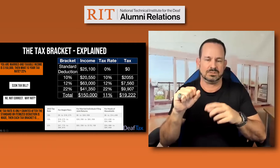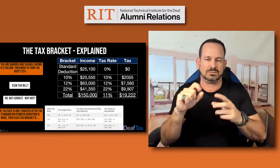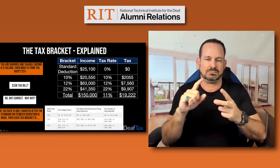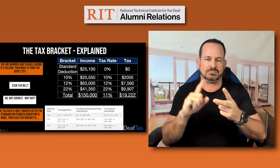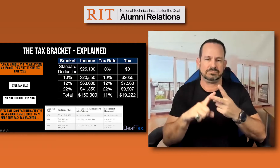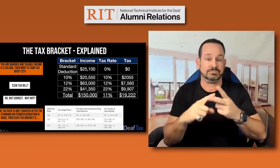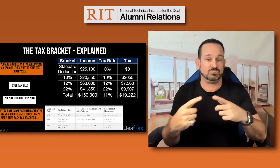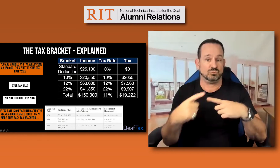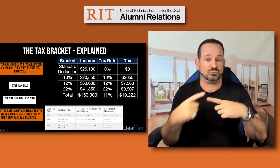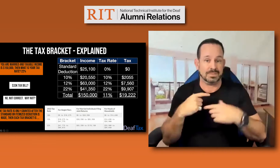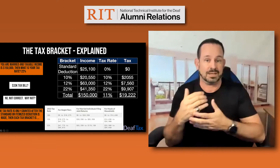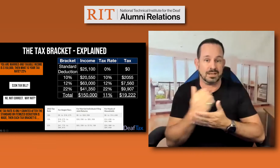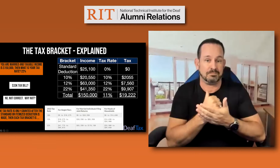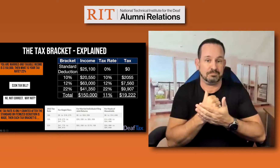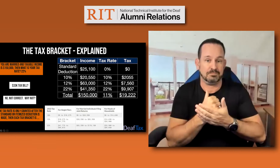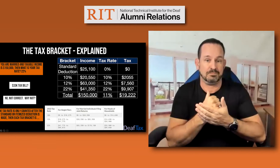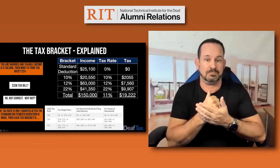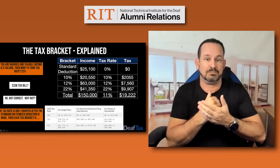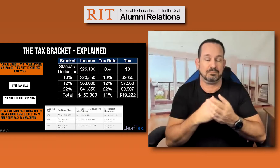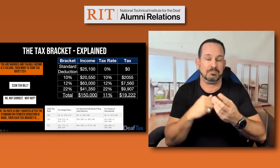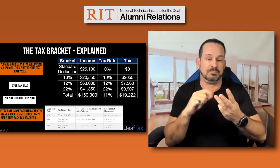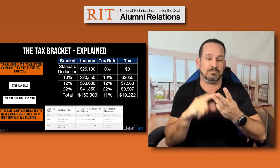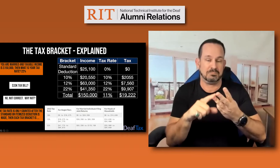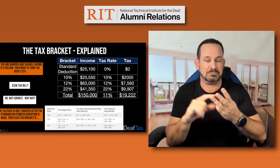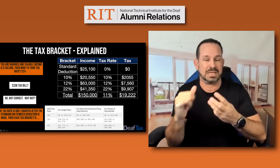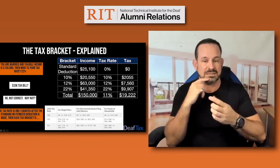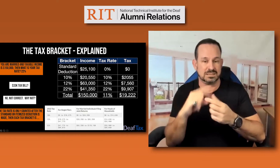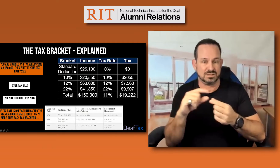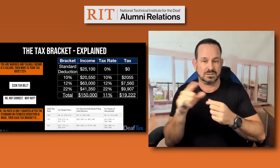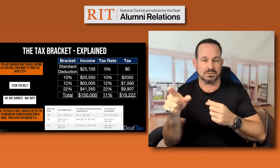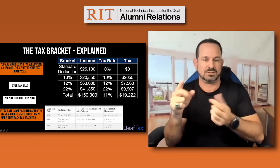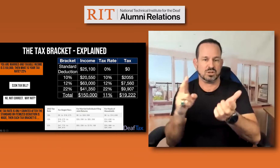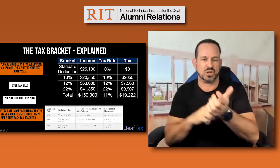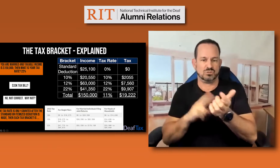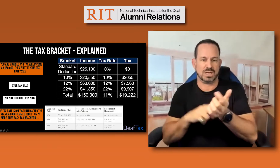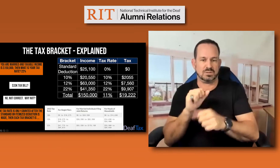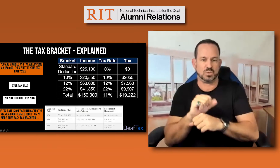in the way that you rely on wages and income.